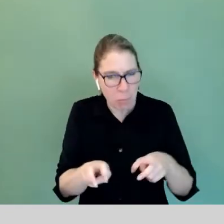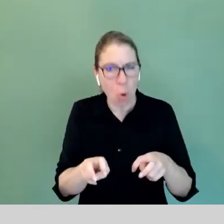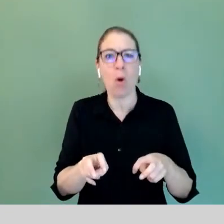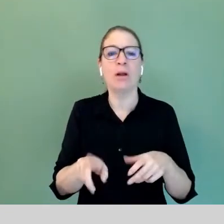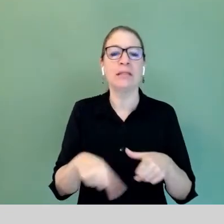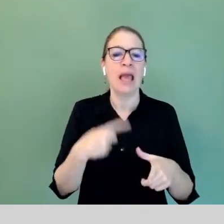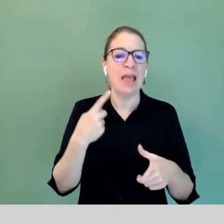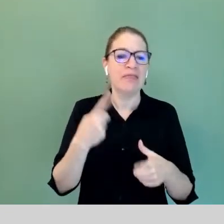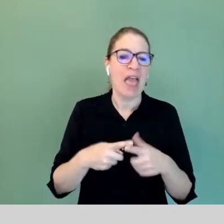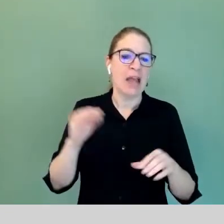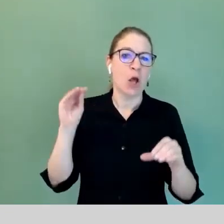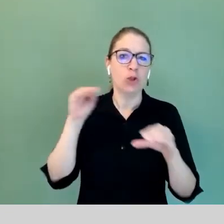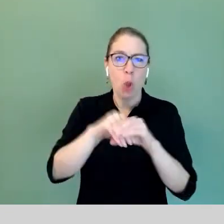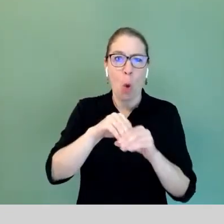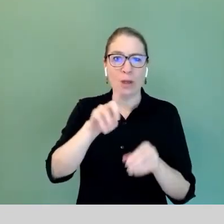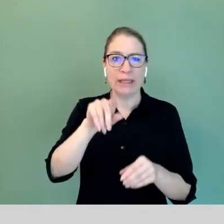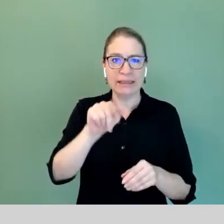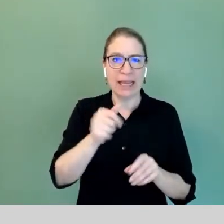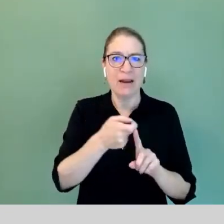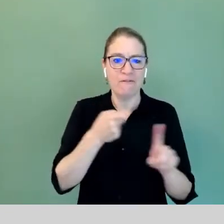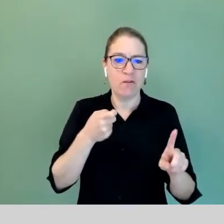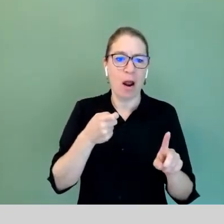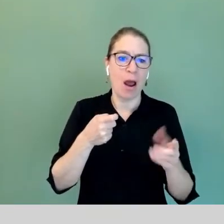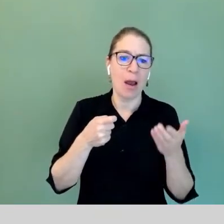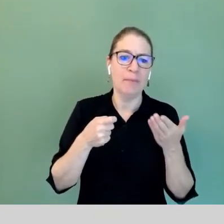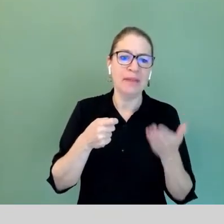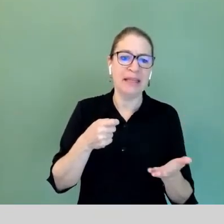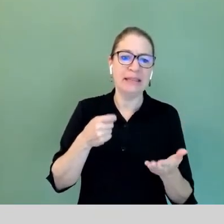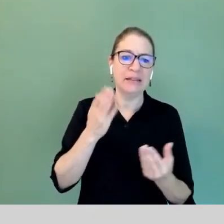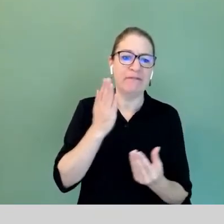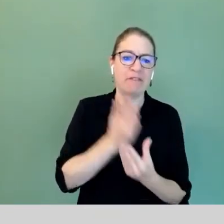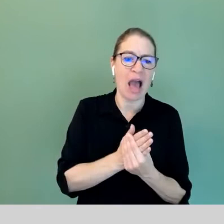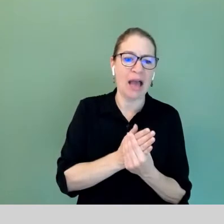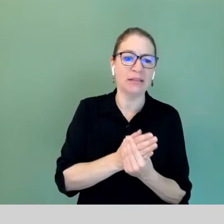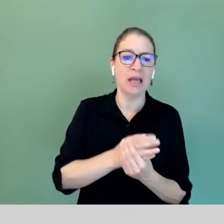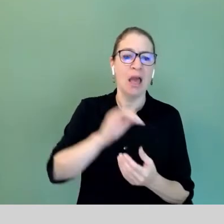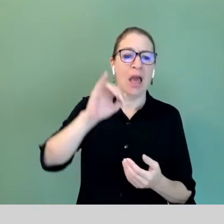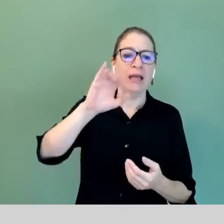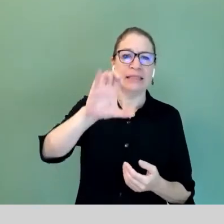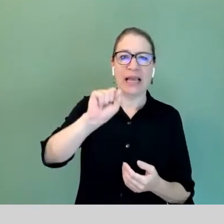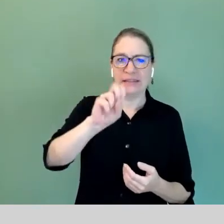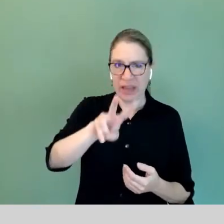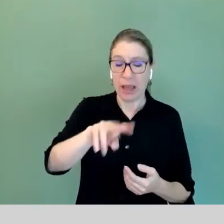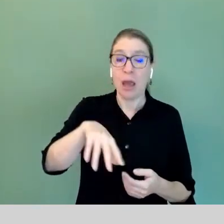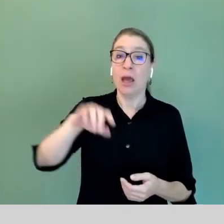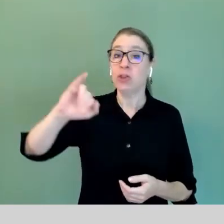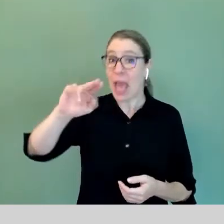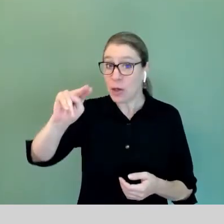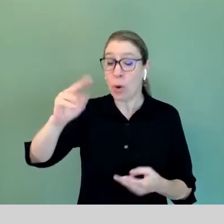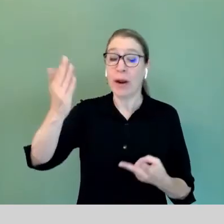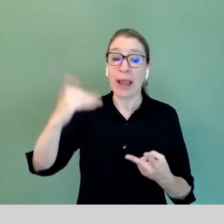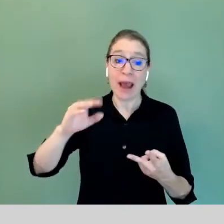and then loading the data from the CSV files. So I have the January data here as a CSV and the February data.